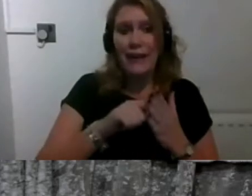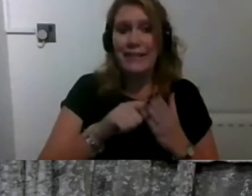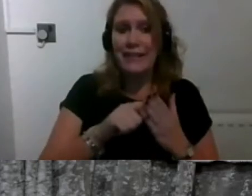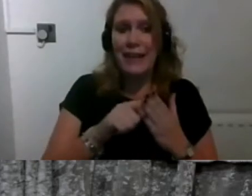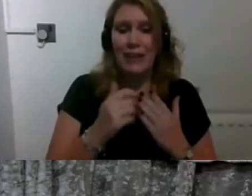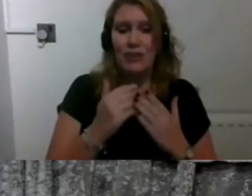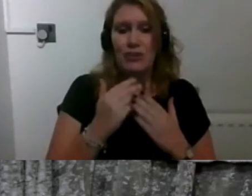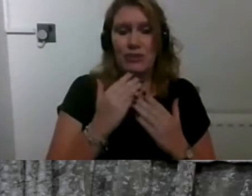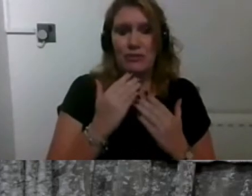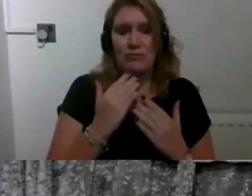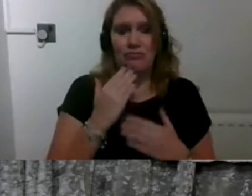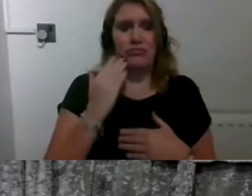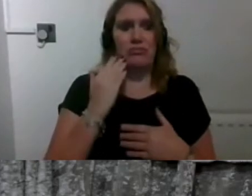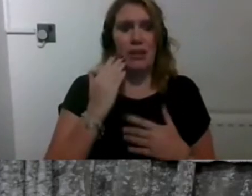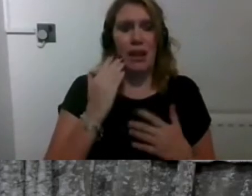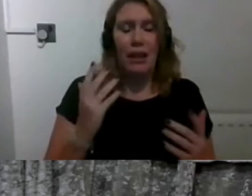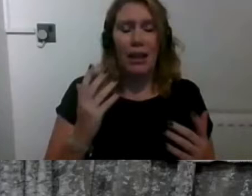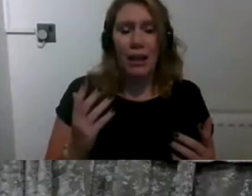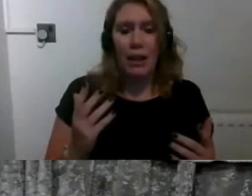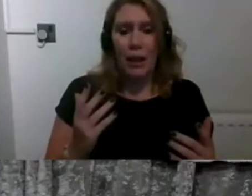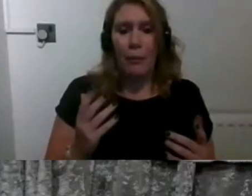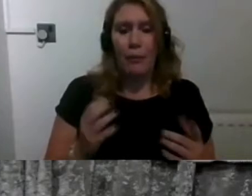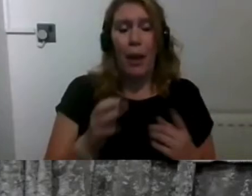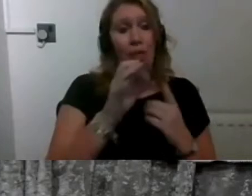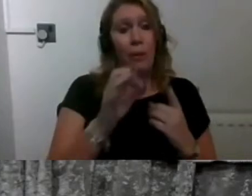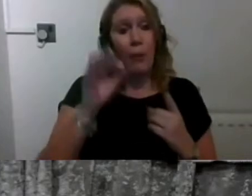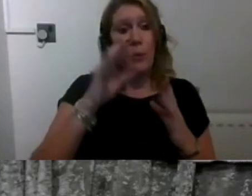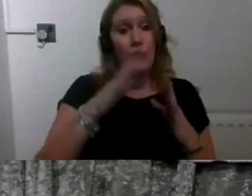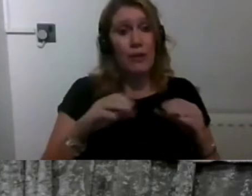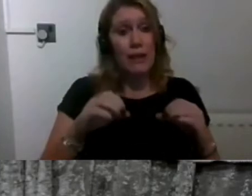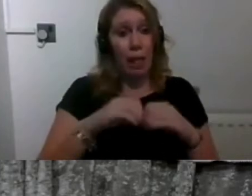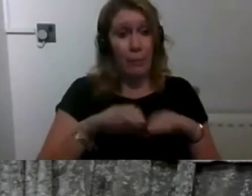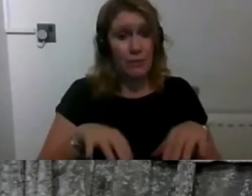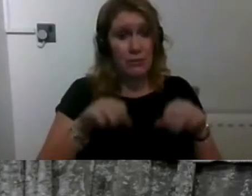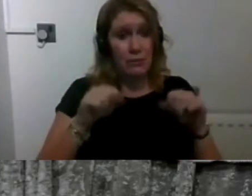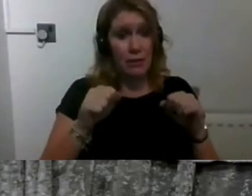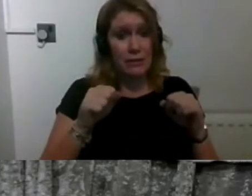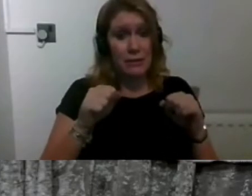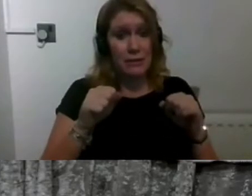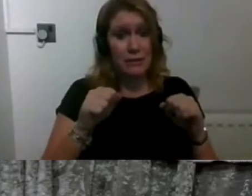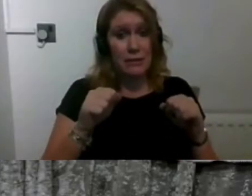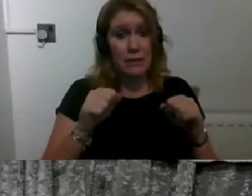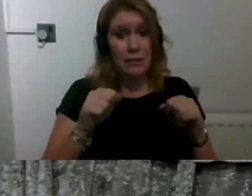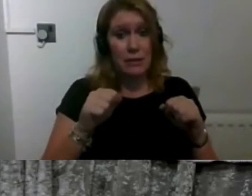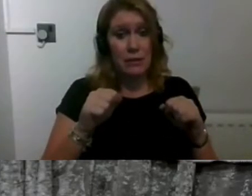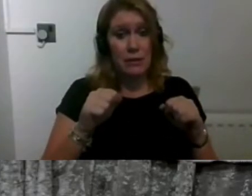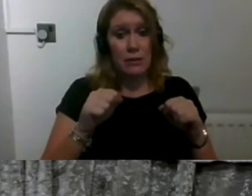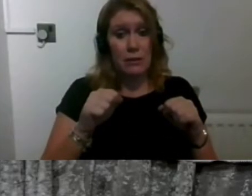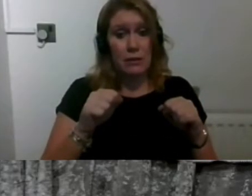writing for a while, but since our Pop-Up Poetry club has restarted as a telephone